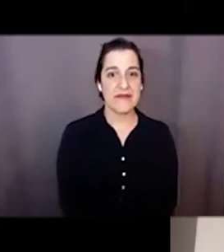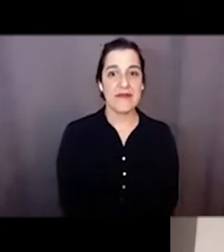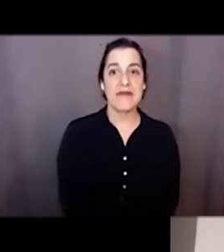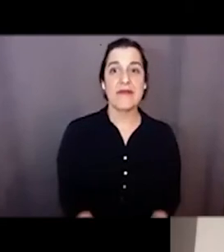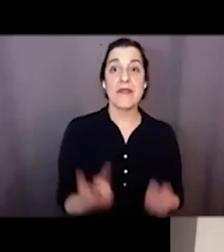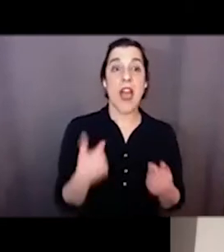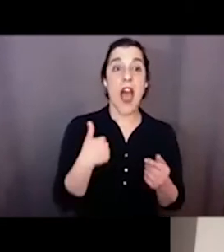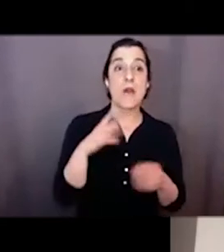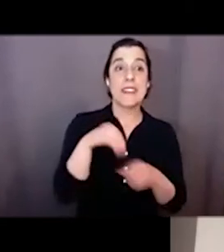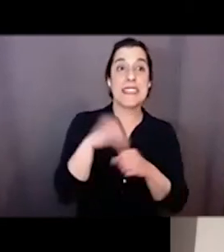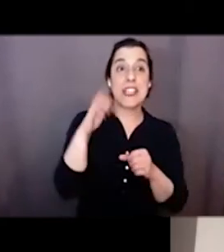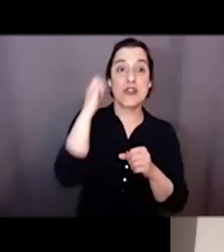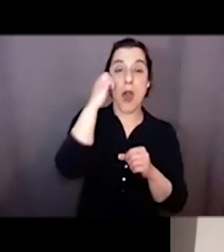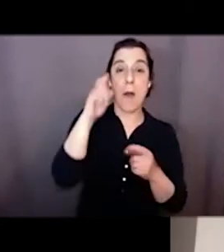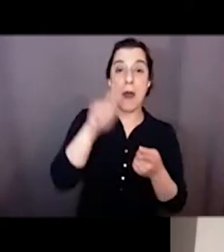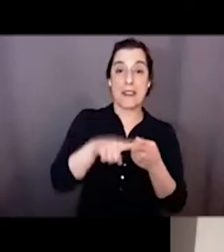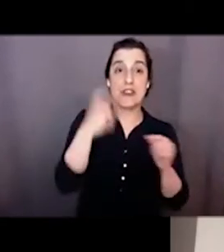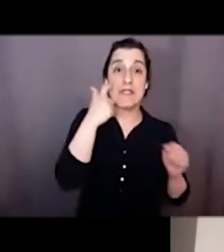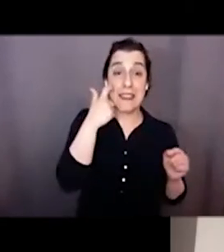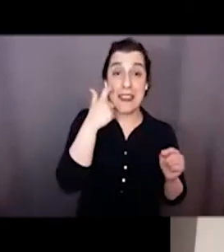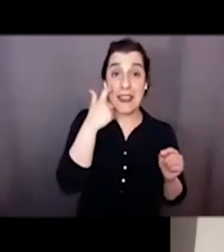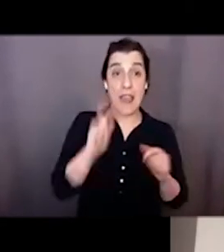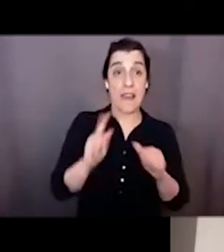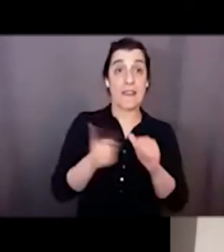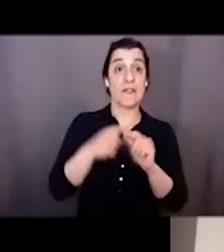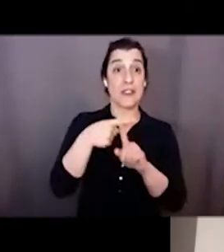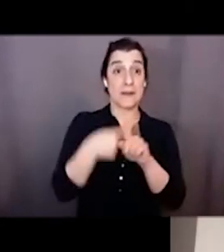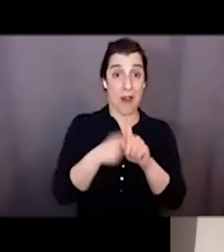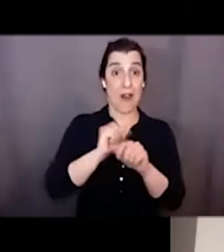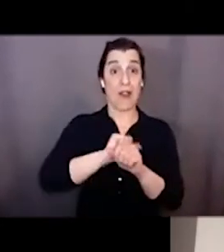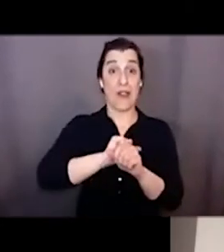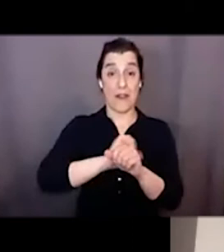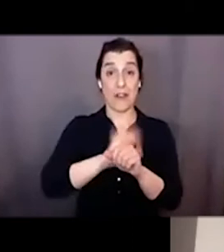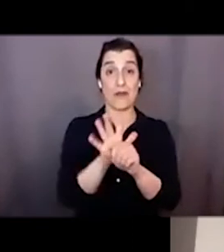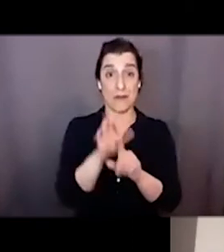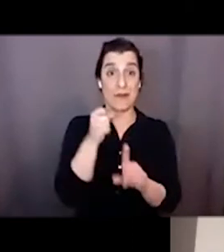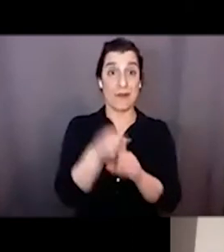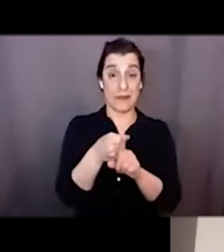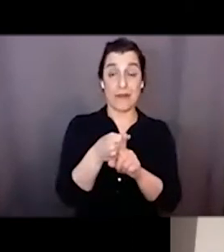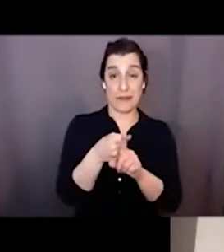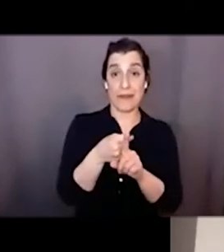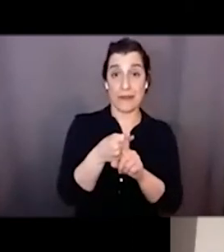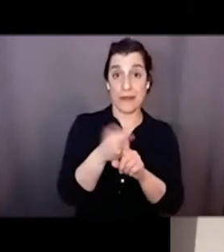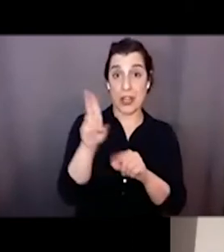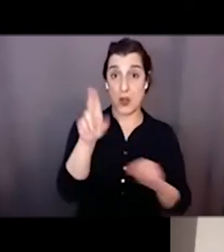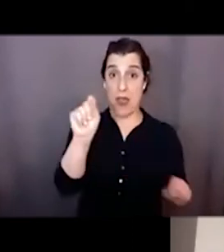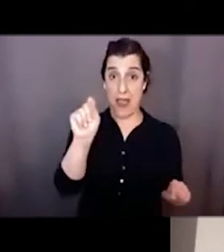the first month of the COBIT 19 hitting, uh, United States. Um, I experienced it in many different levels.